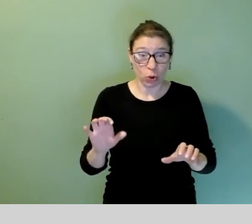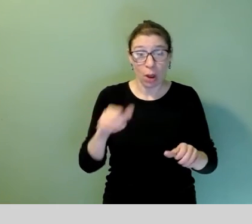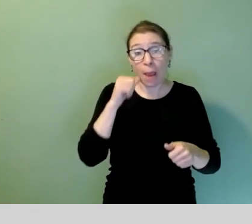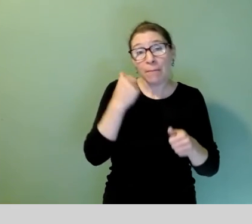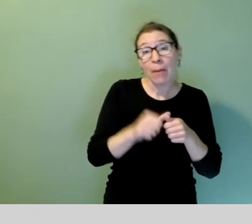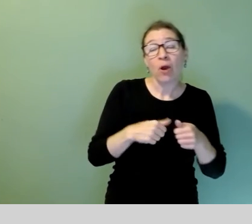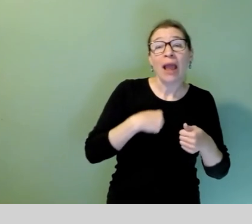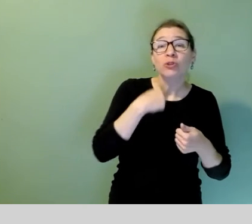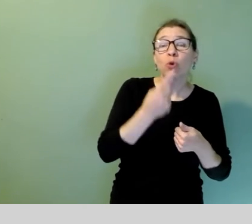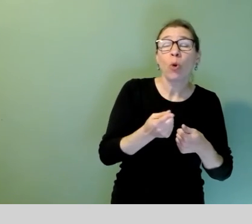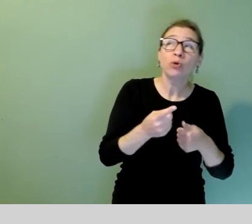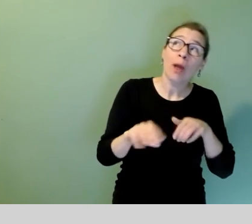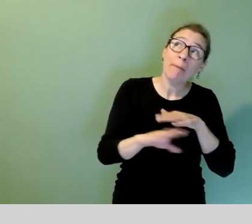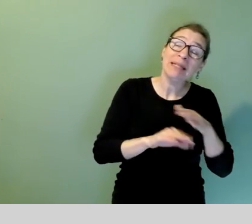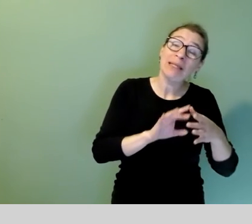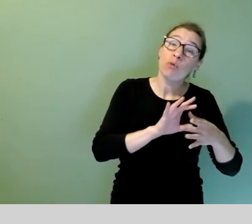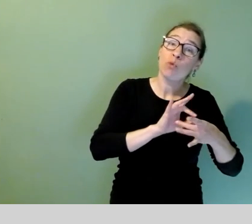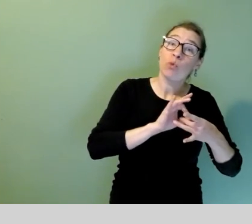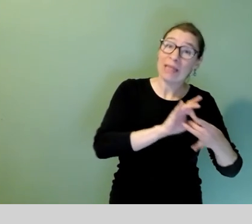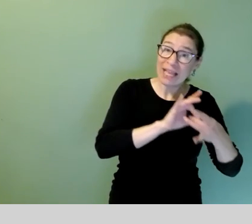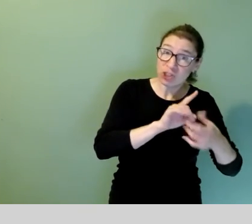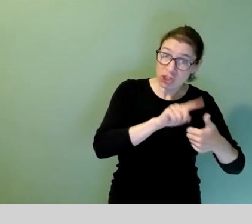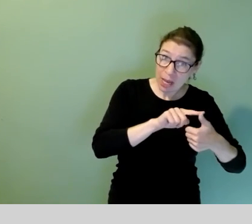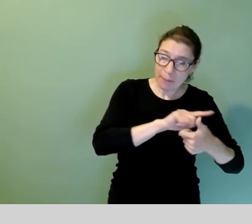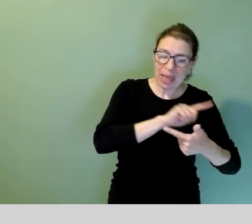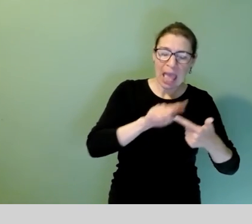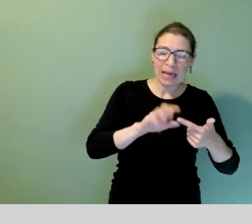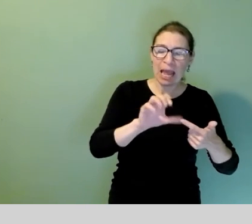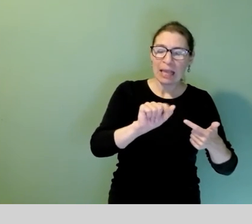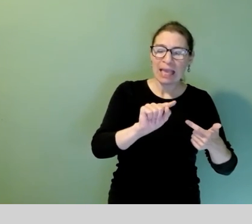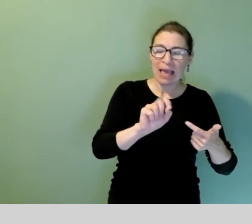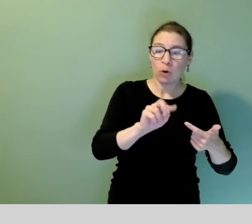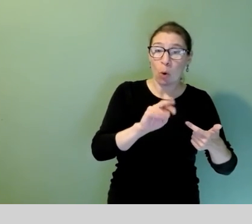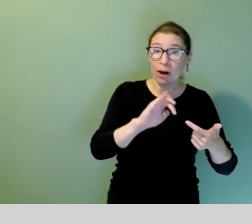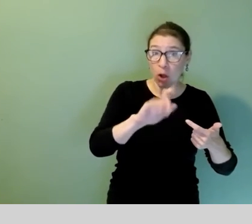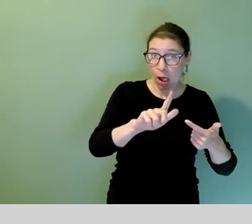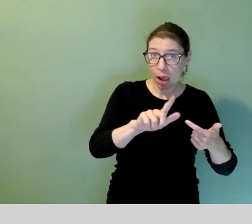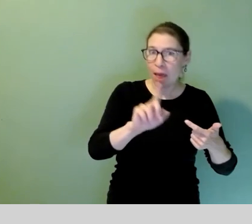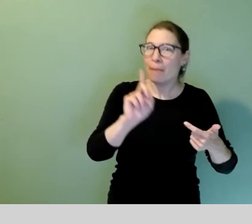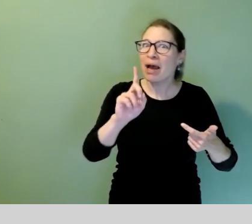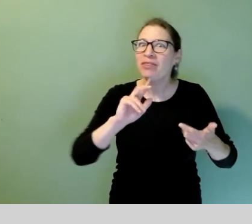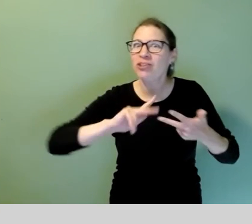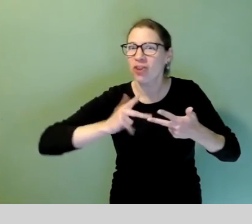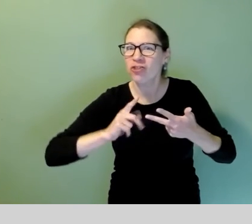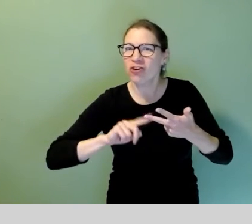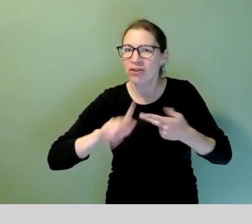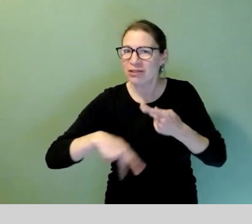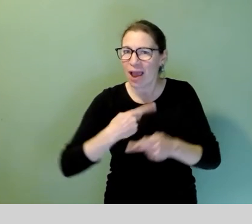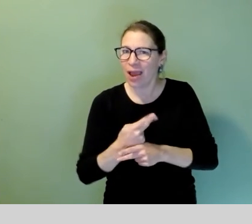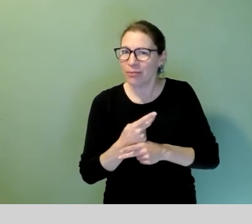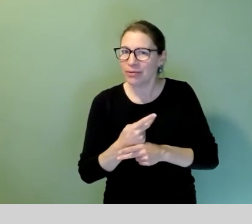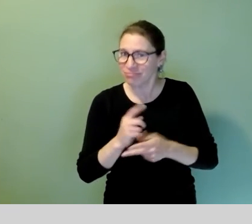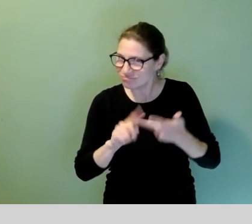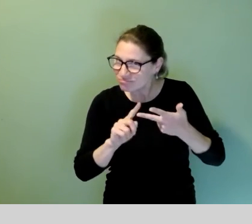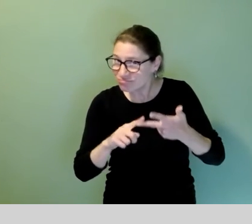You recall in the beginning I mentioned that we're essentially relationship plots and categorical plots. There is also a third type.